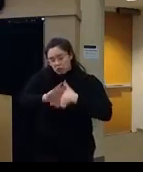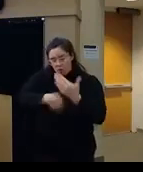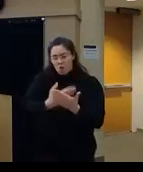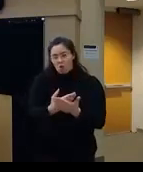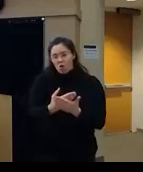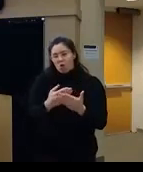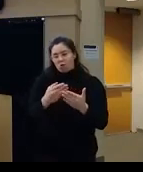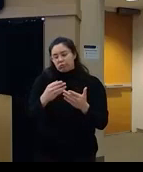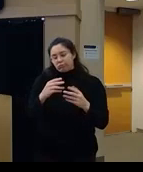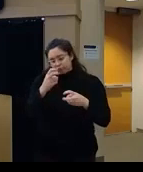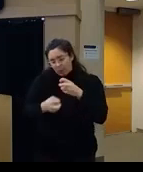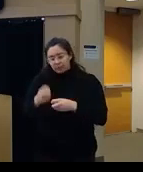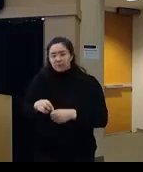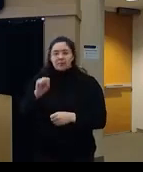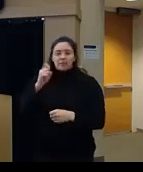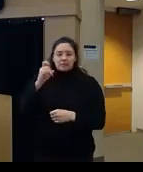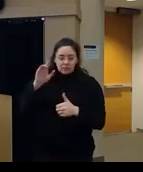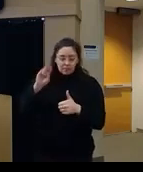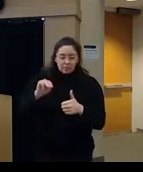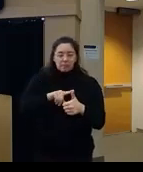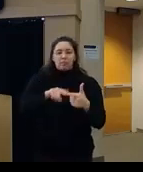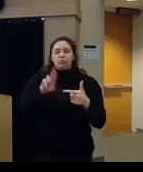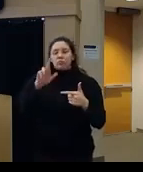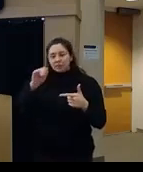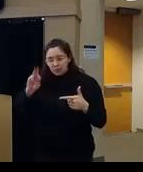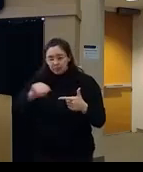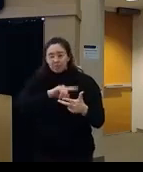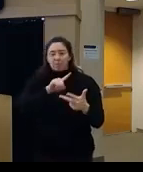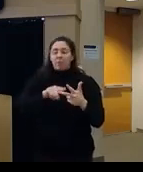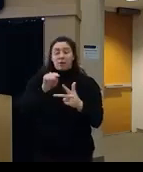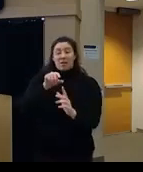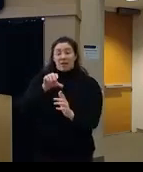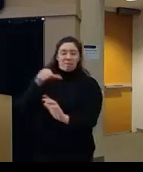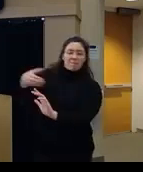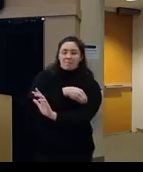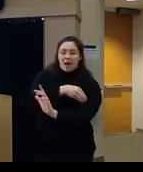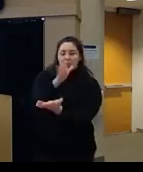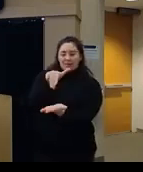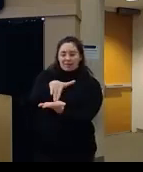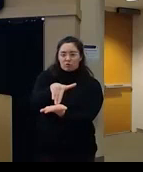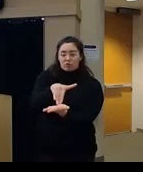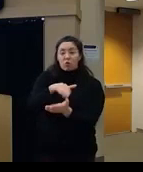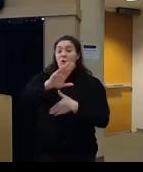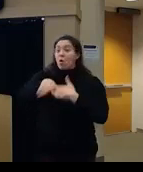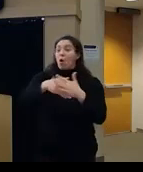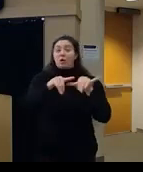sexism racism hom phism whatever power is at the center of that if we were all the same race all